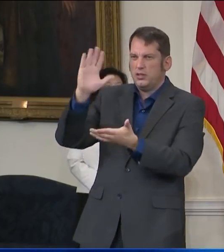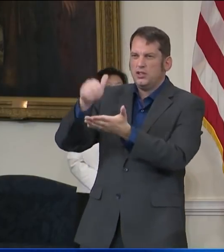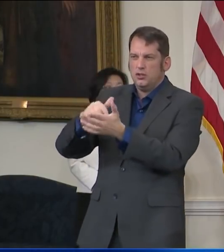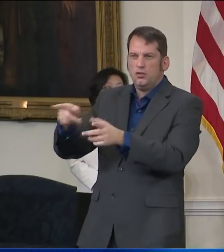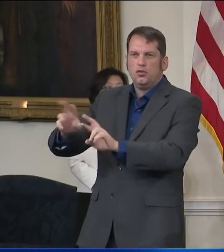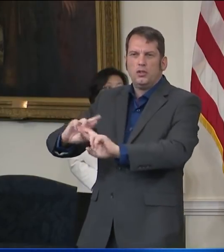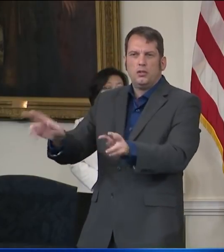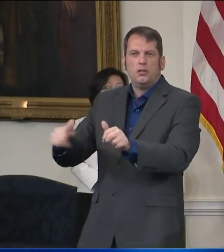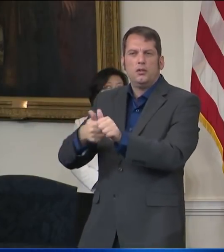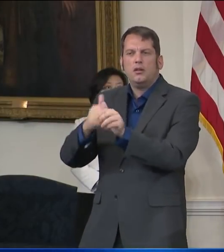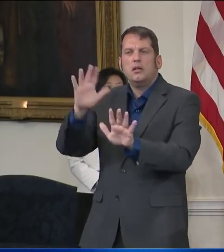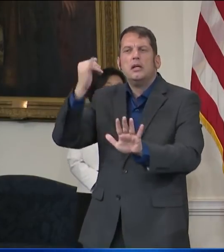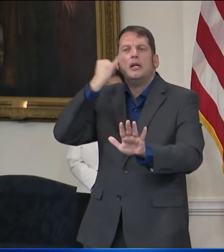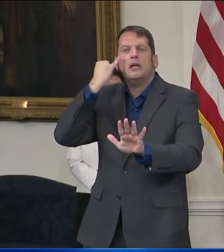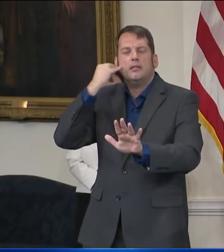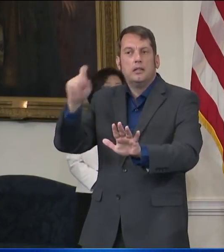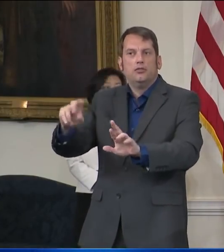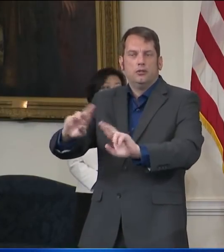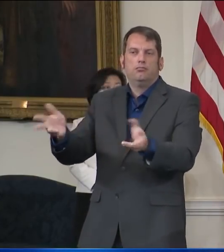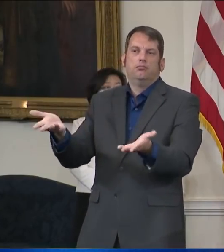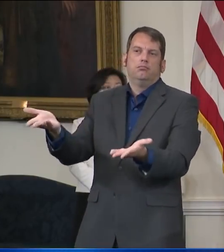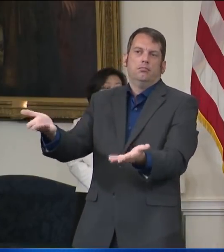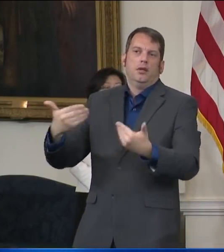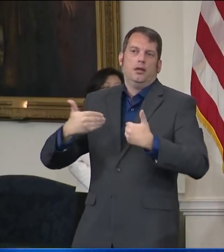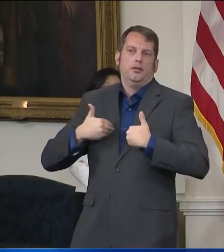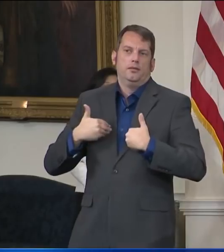TO BE PREPARED IN CASE IT WAS NECESSARY.